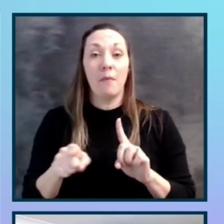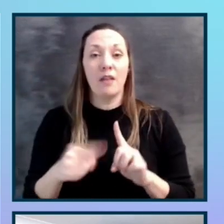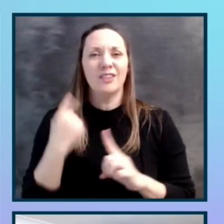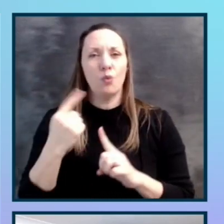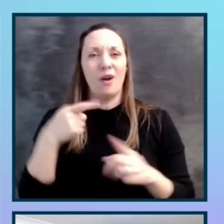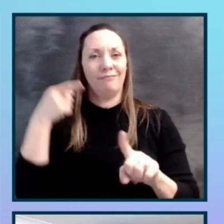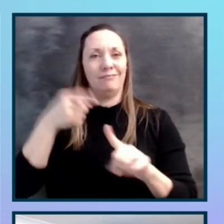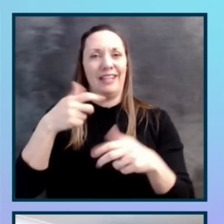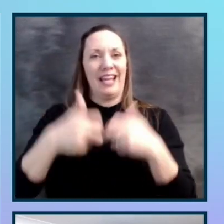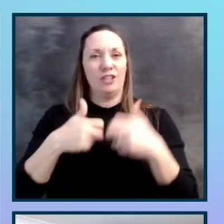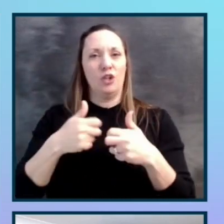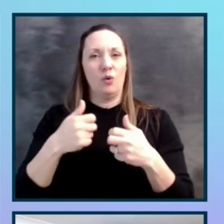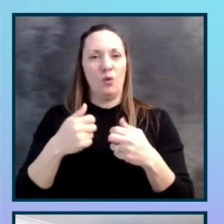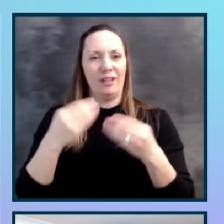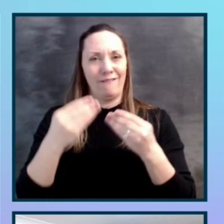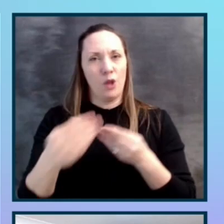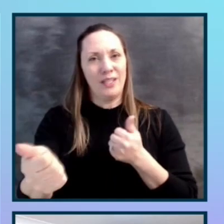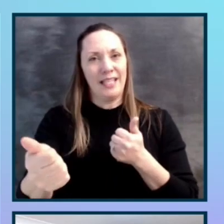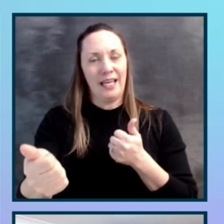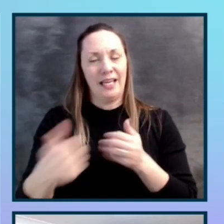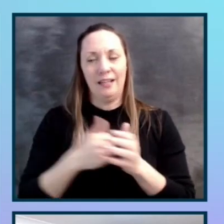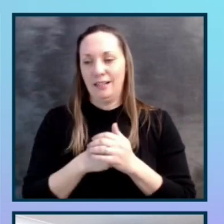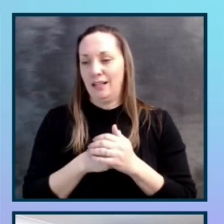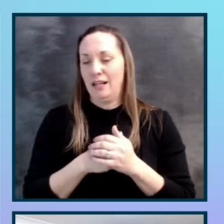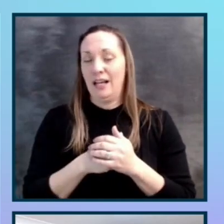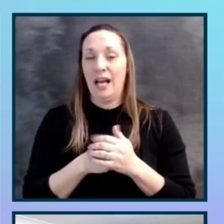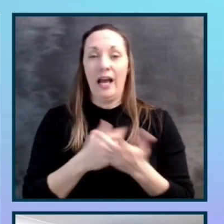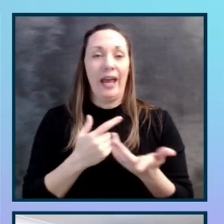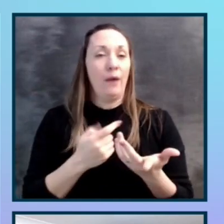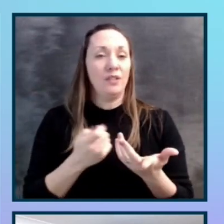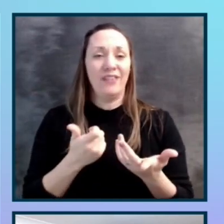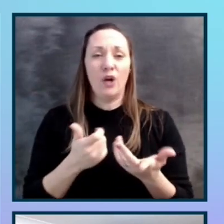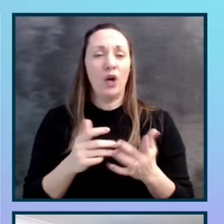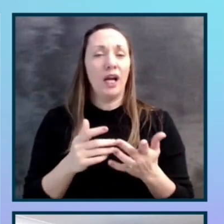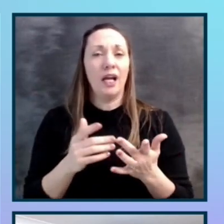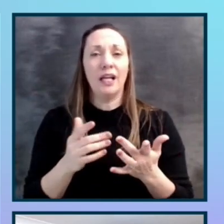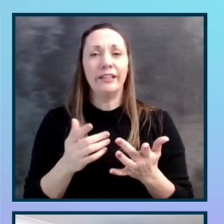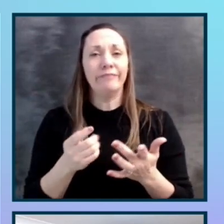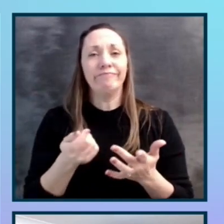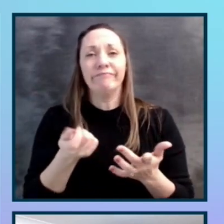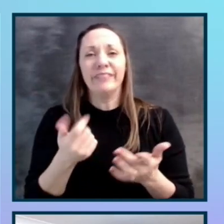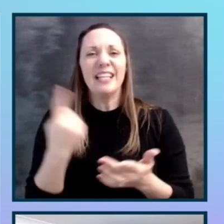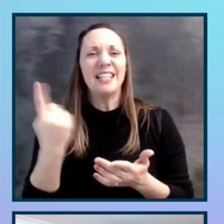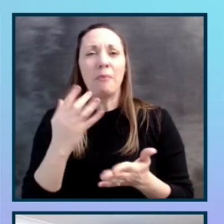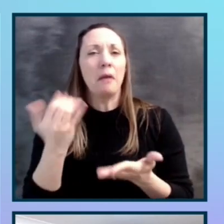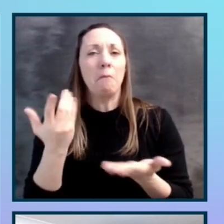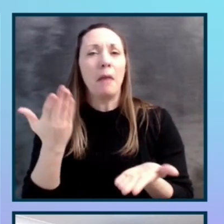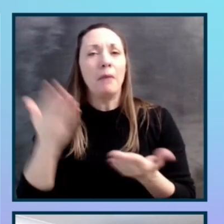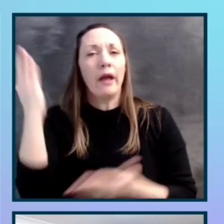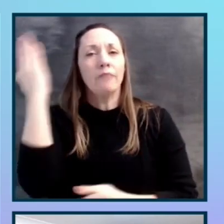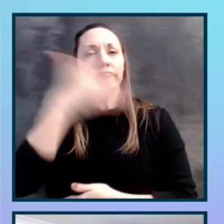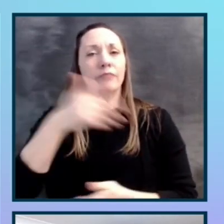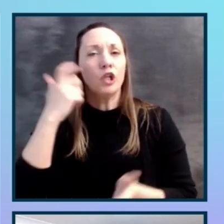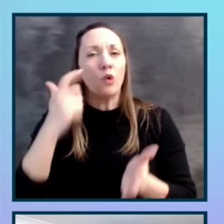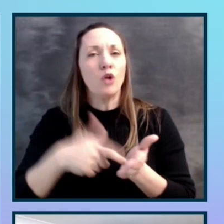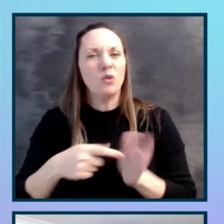but it is a relatively subtle thing that you might not pick up on so I'm gonna rub the clip and you will see,